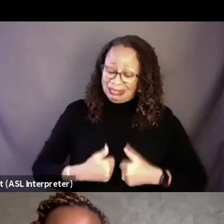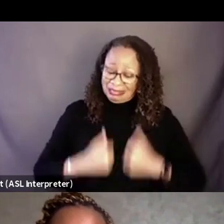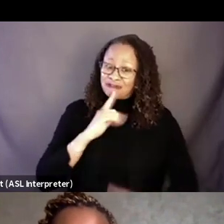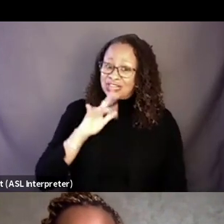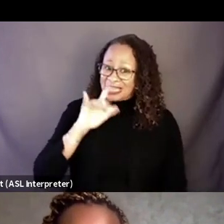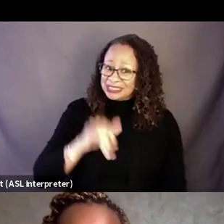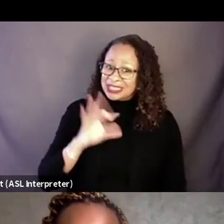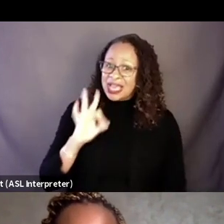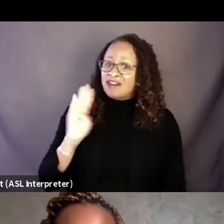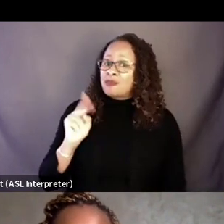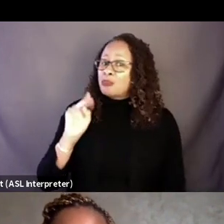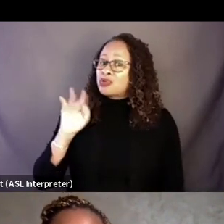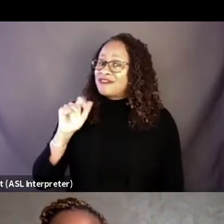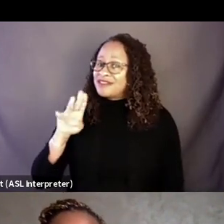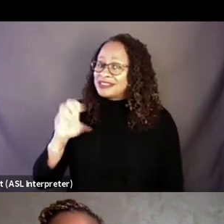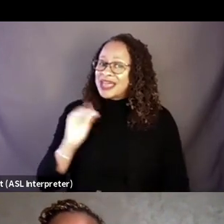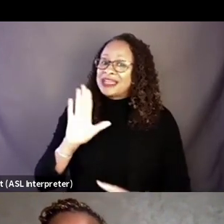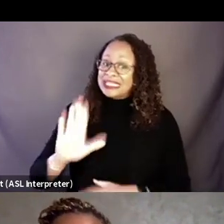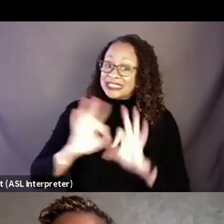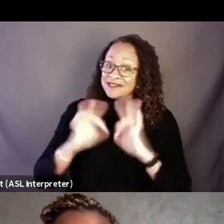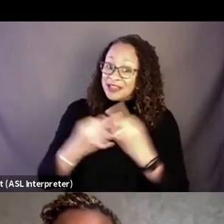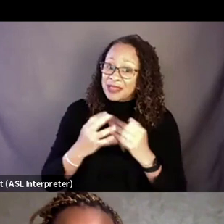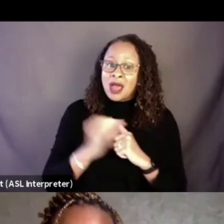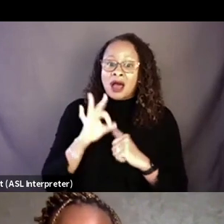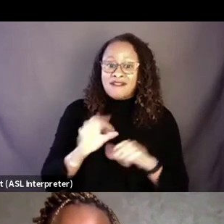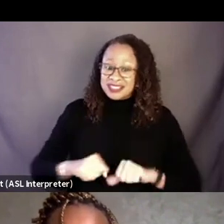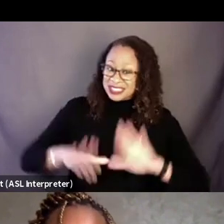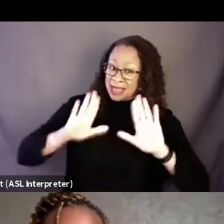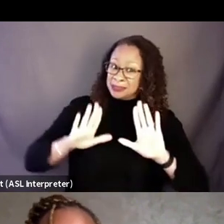and the family, of the sacrifices that they had to make,